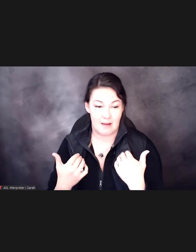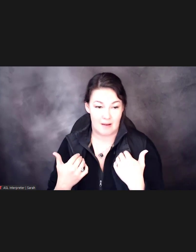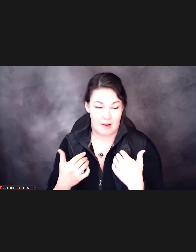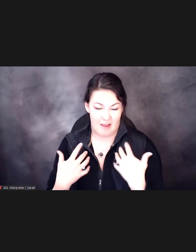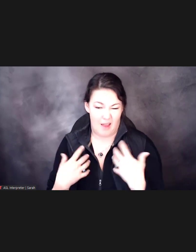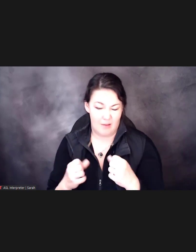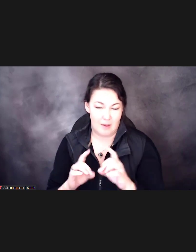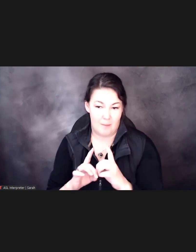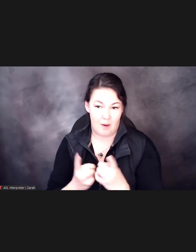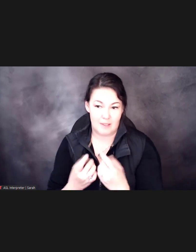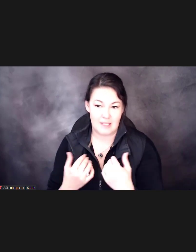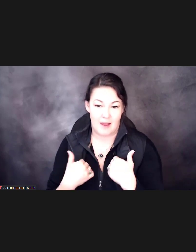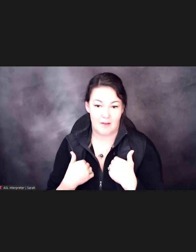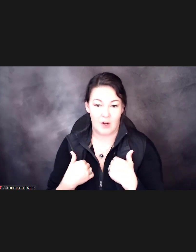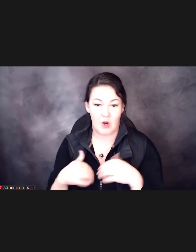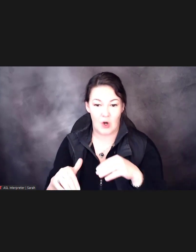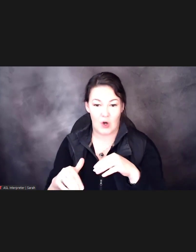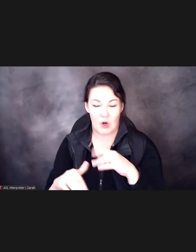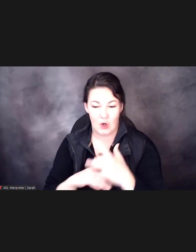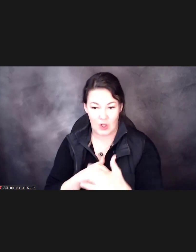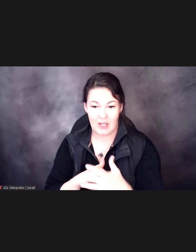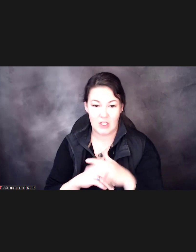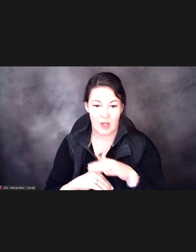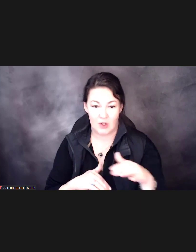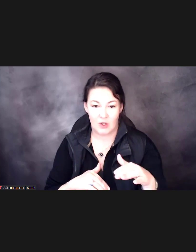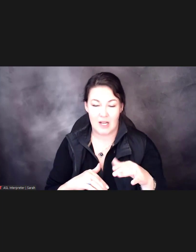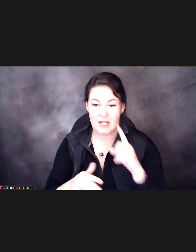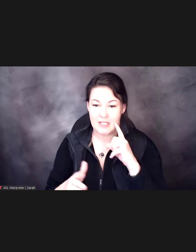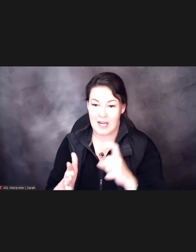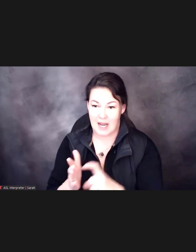their Early Hearing Detection Intervention program, their EHDI